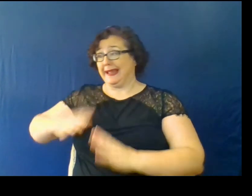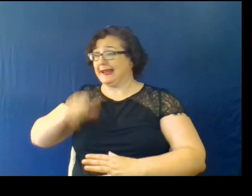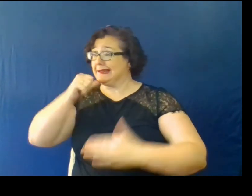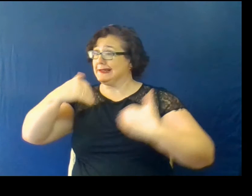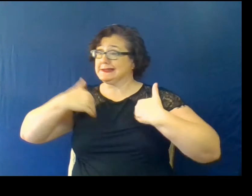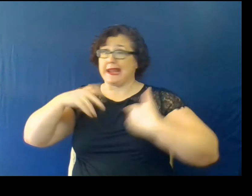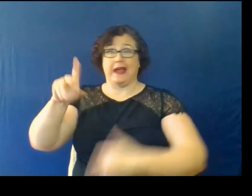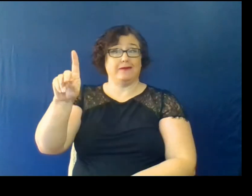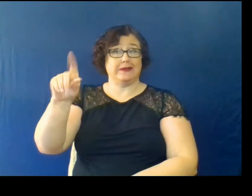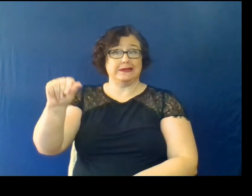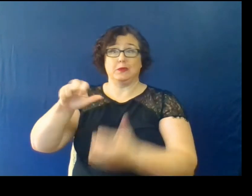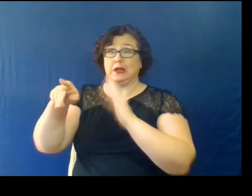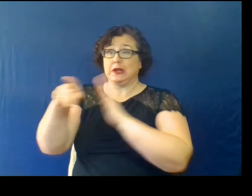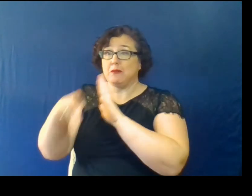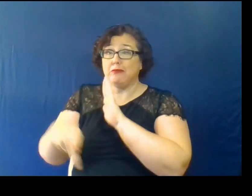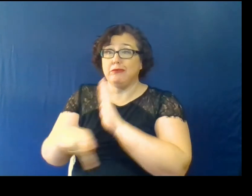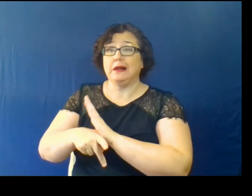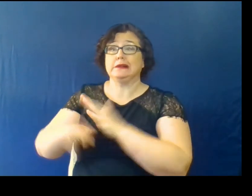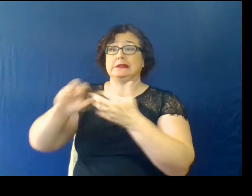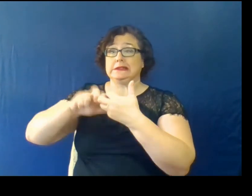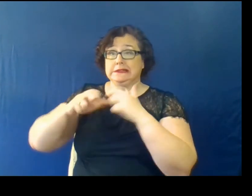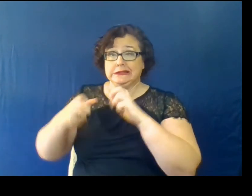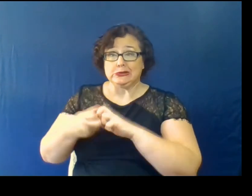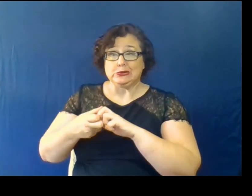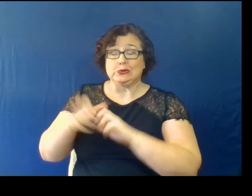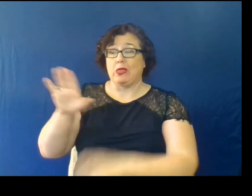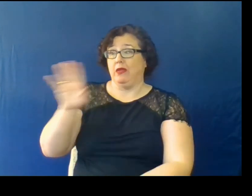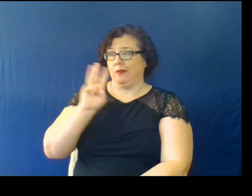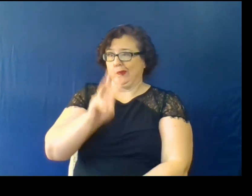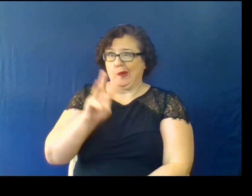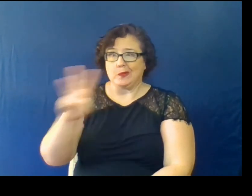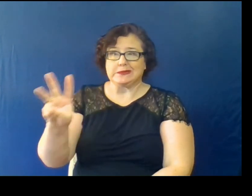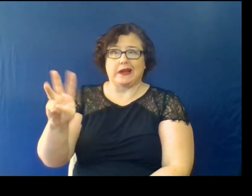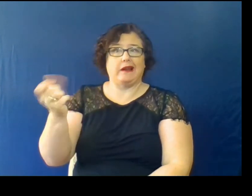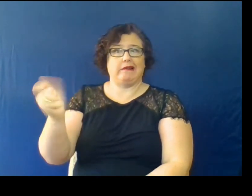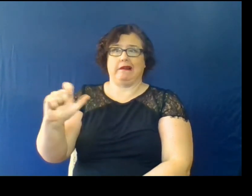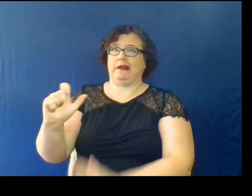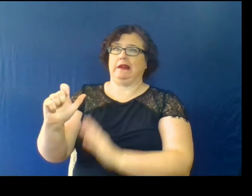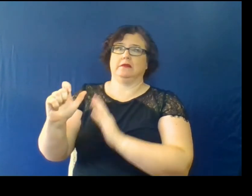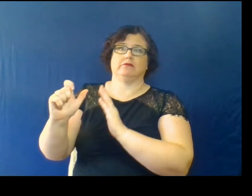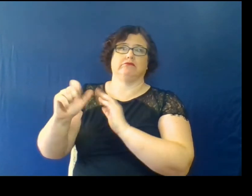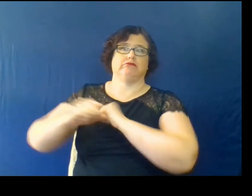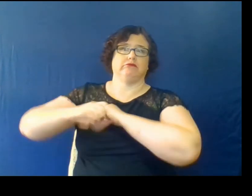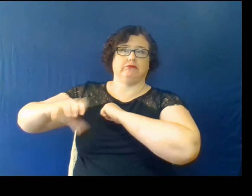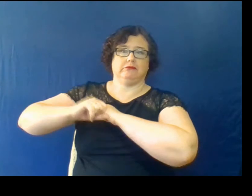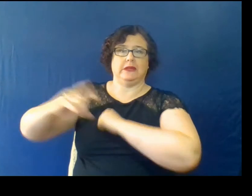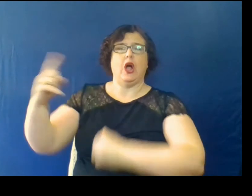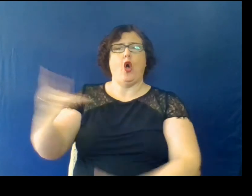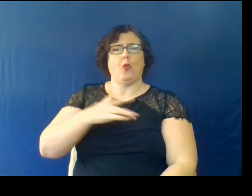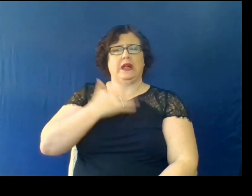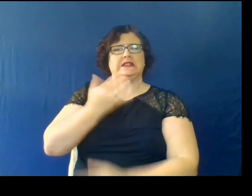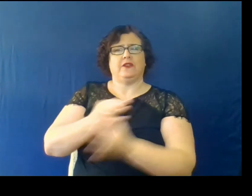issues in their website or whatever it may be, always feel free to reach out to the candidate.